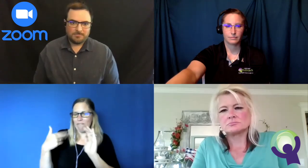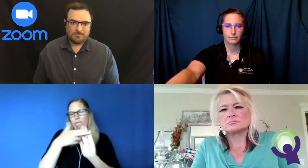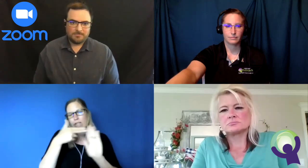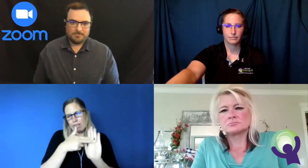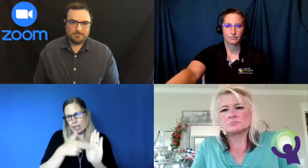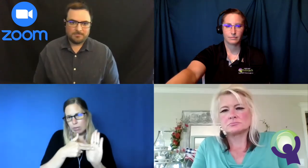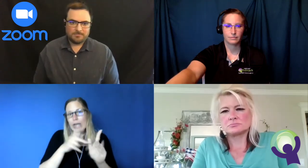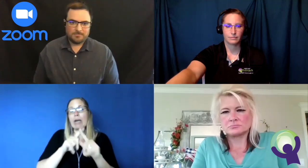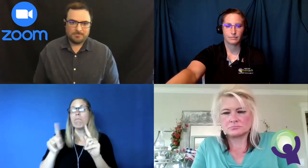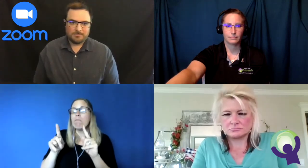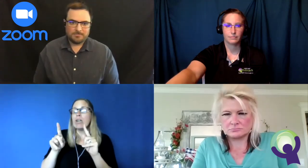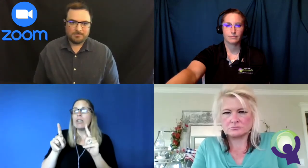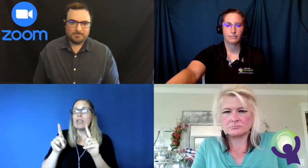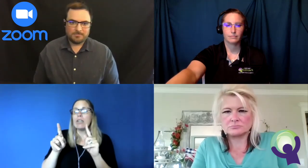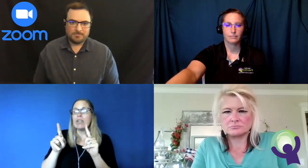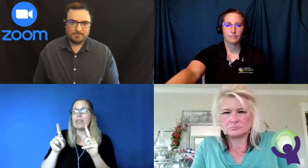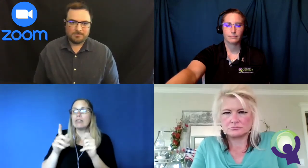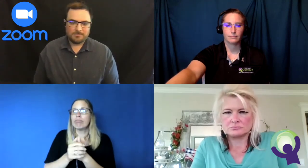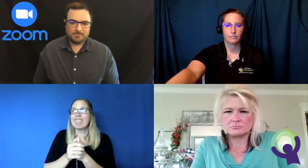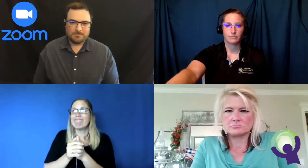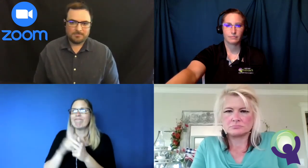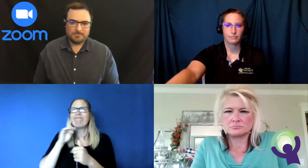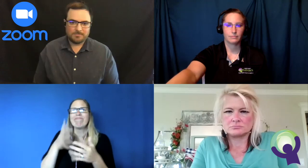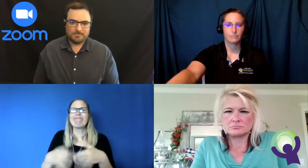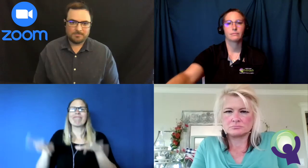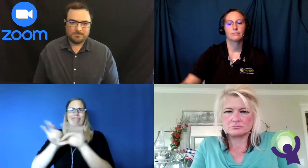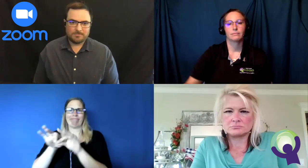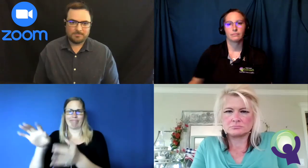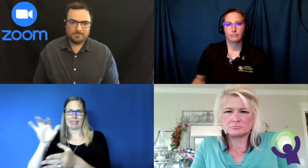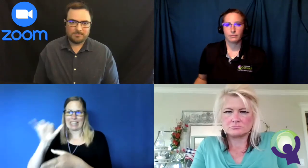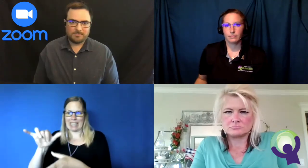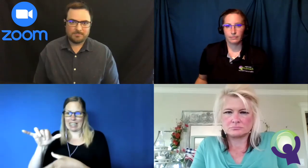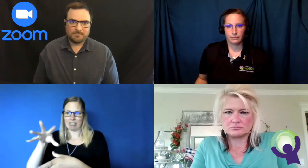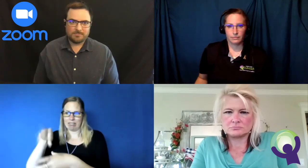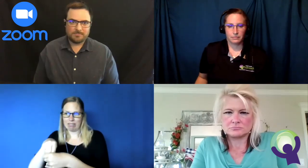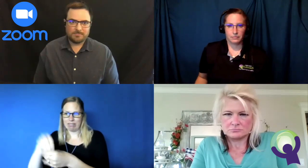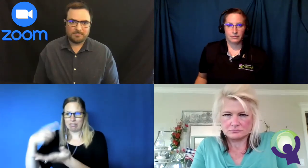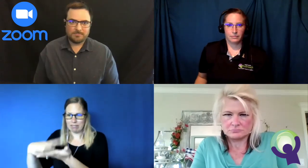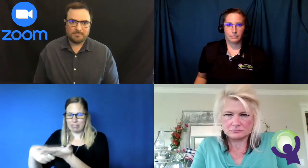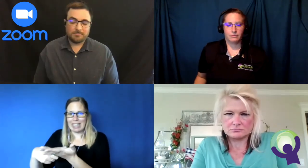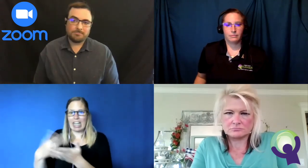but it's just important I think in the conversation is the needs-based. So looking at the